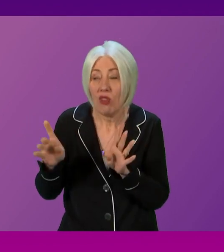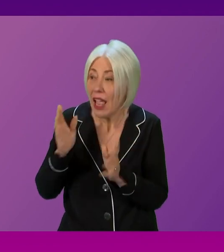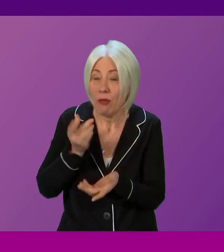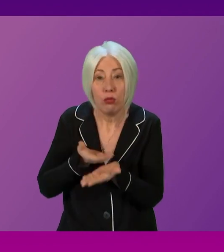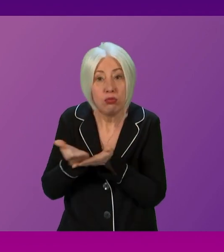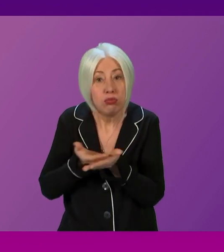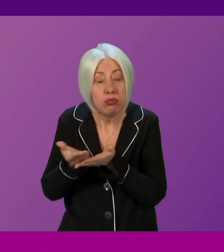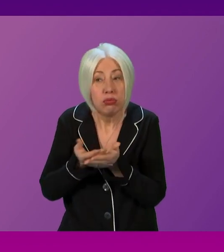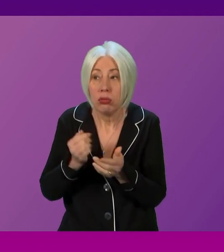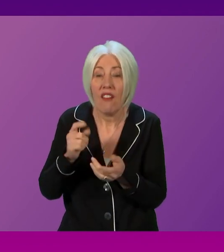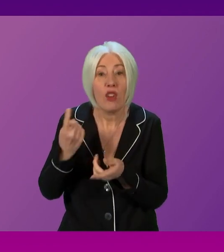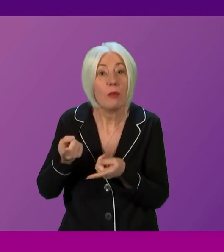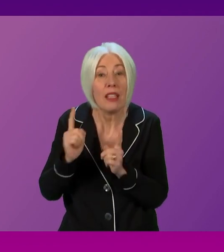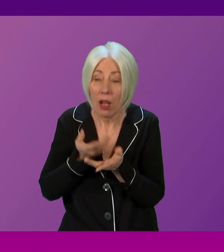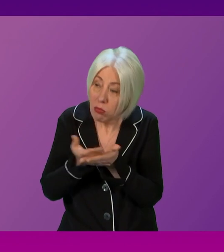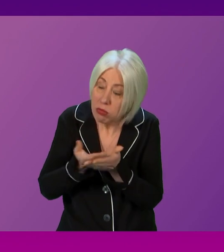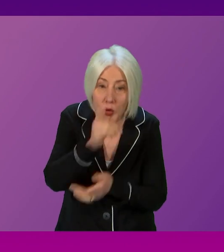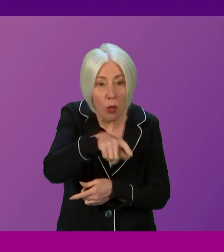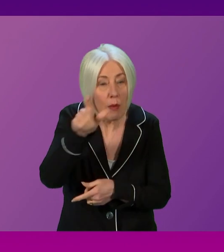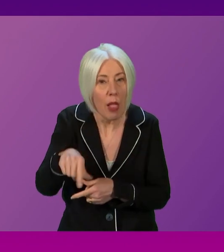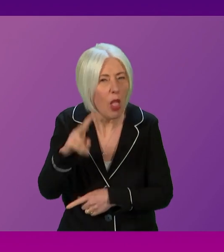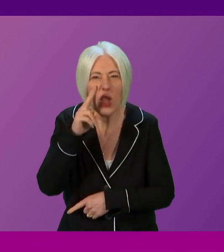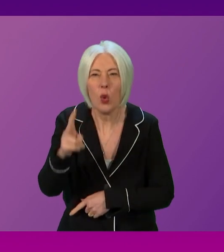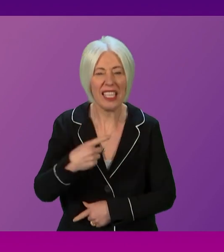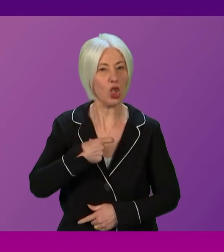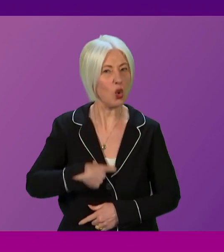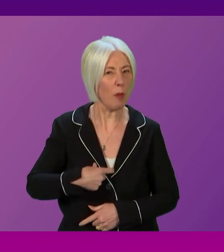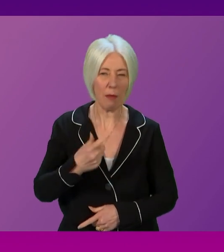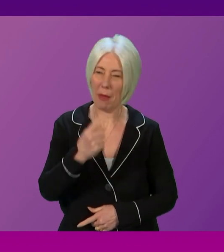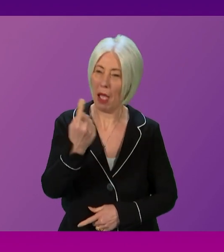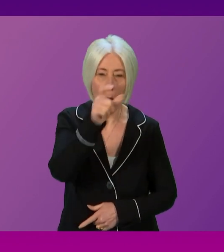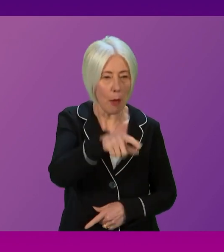Government do not see these patients as human beings, as someone’s mum or dad.”